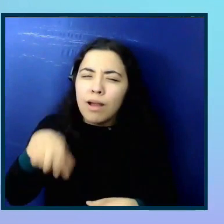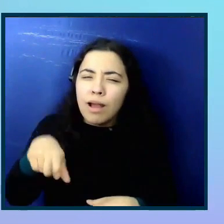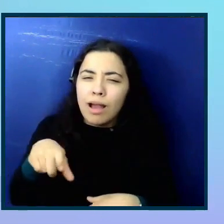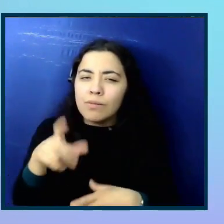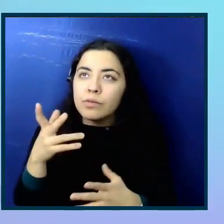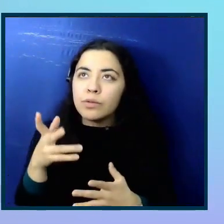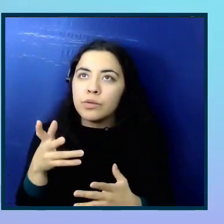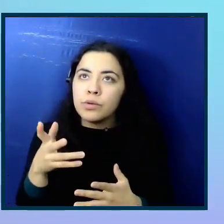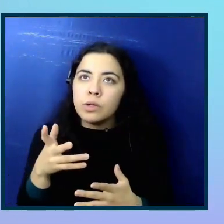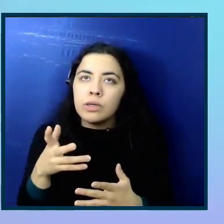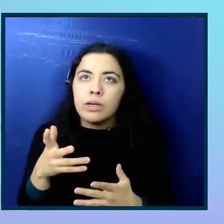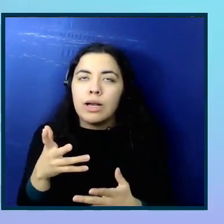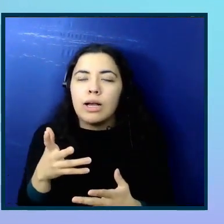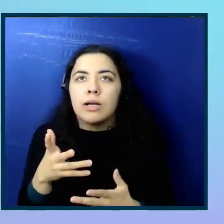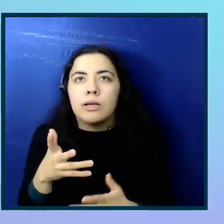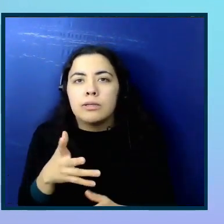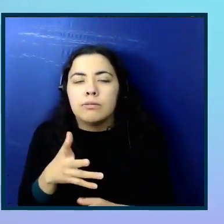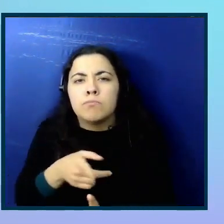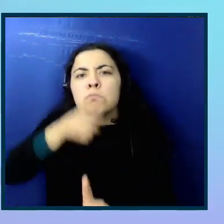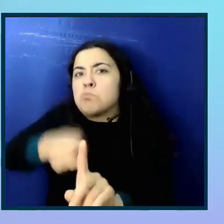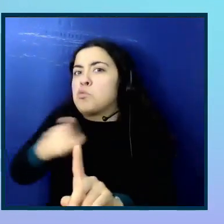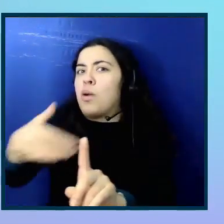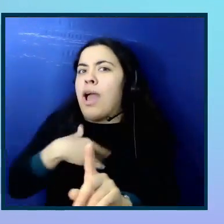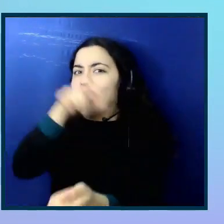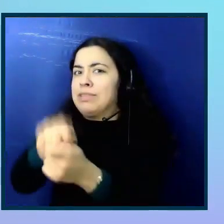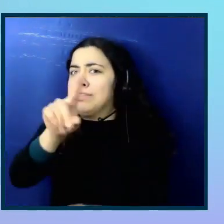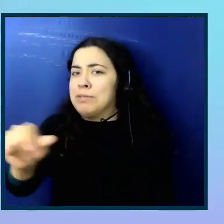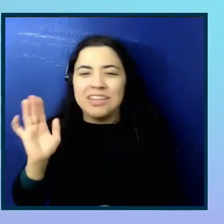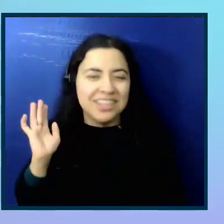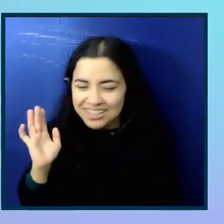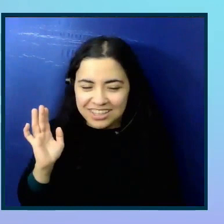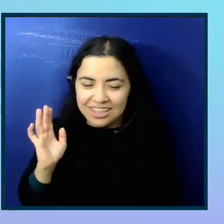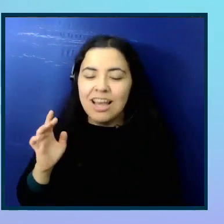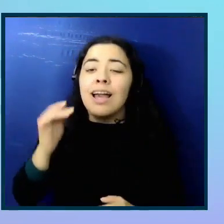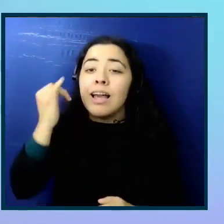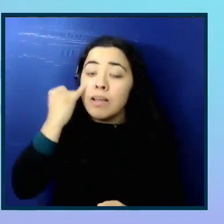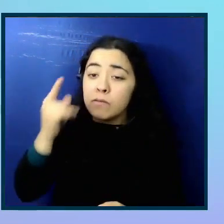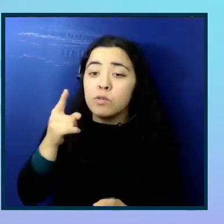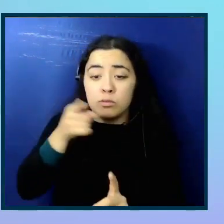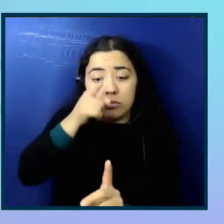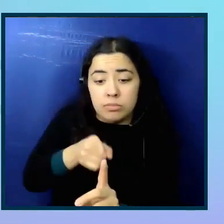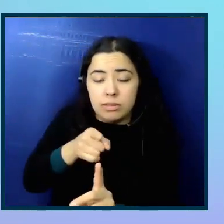what the specific disability is, unless like you're doing something that's targeting someone with a very specific disability